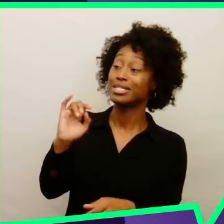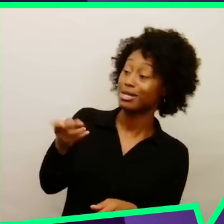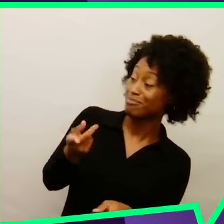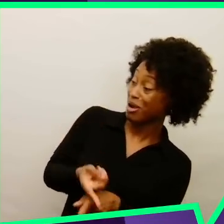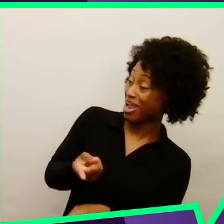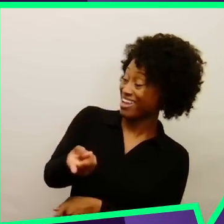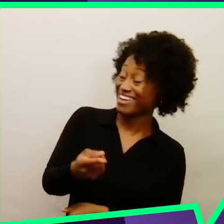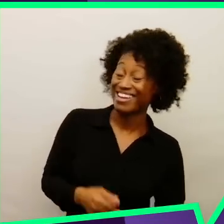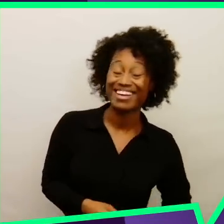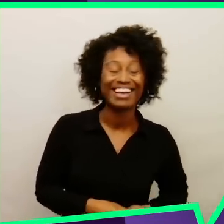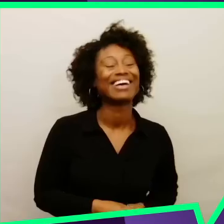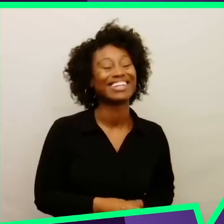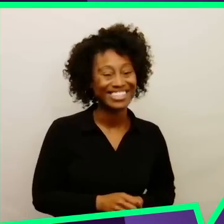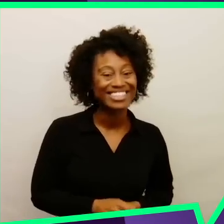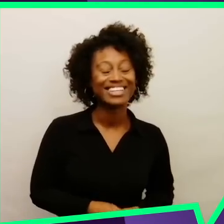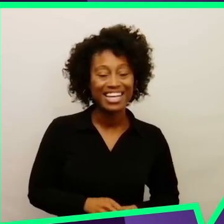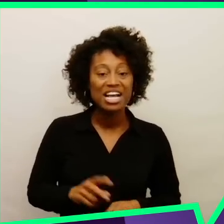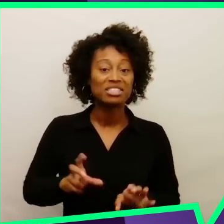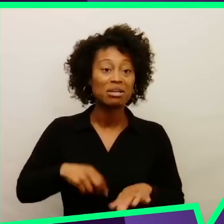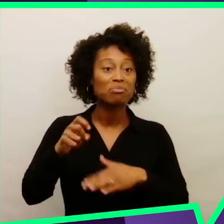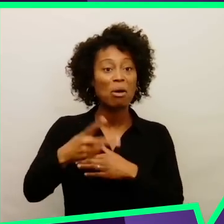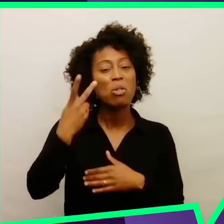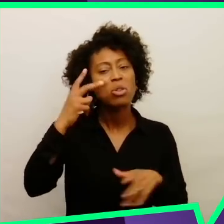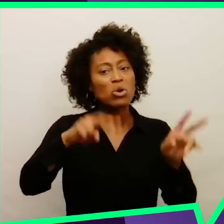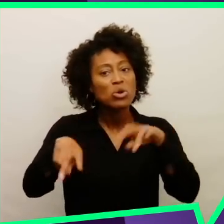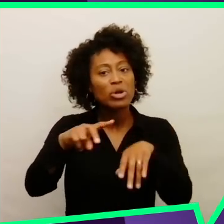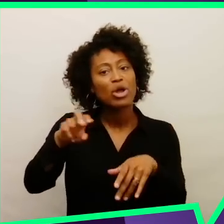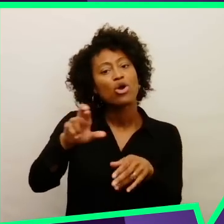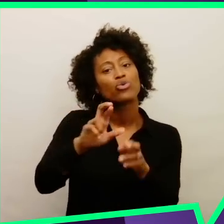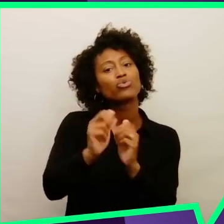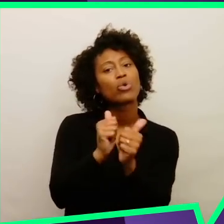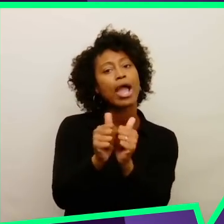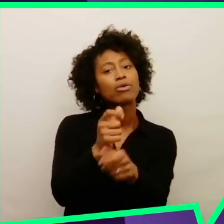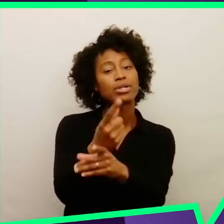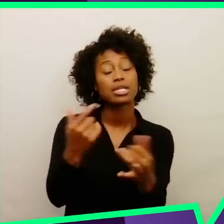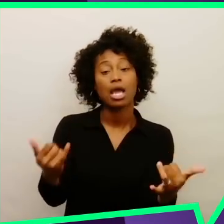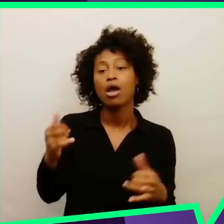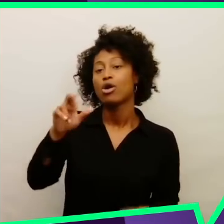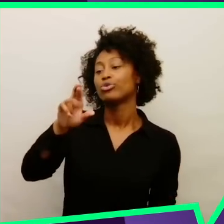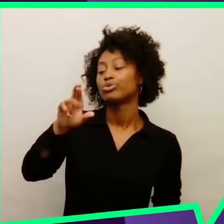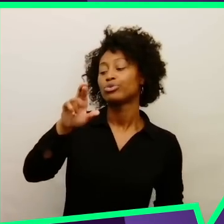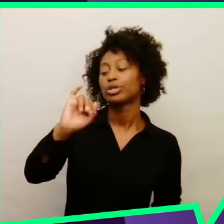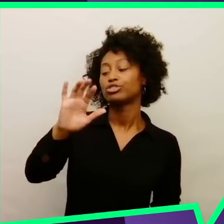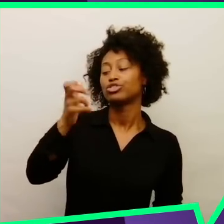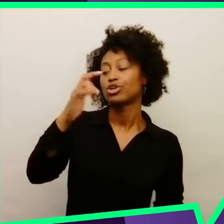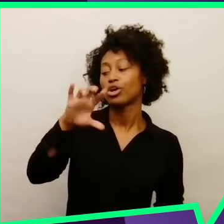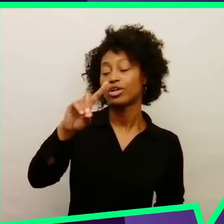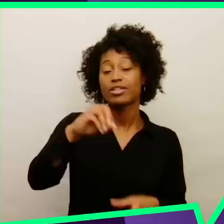Now, let's take a-- let's jump in and take a look at our race right now. We still have Richard in the front.